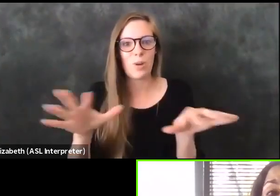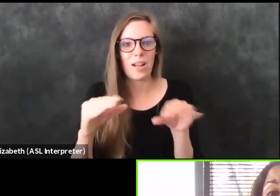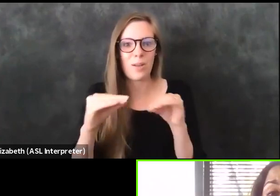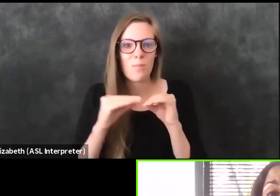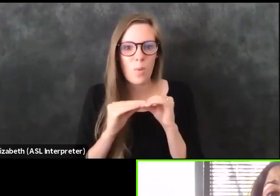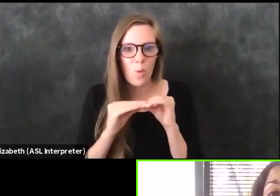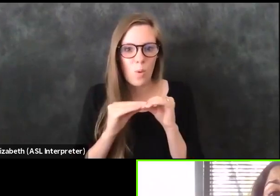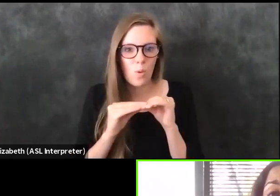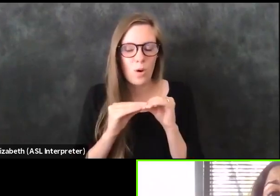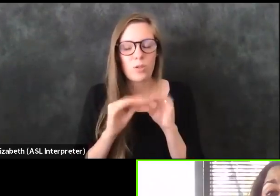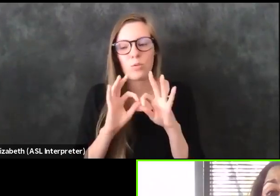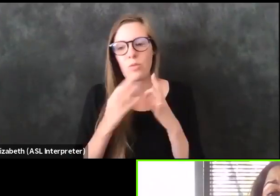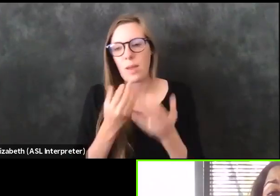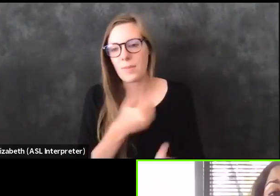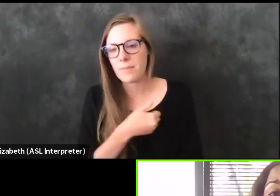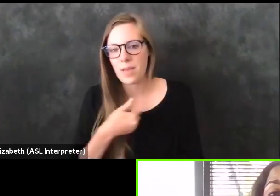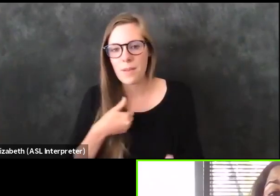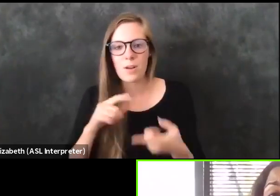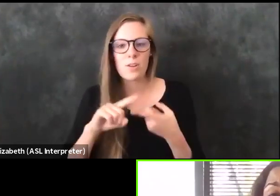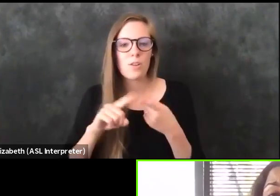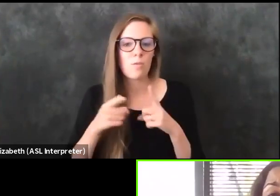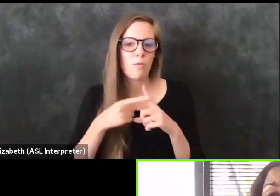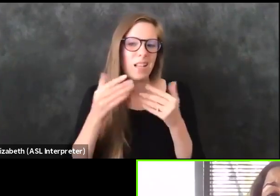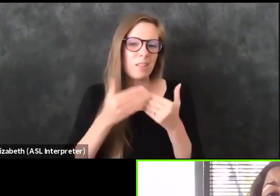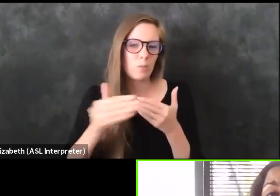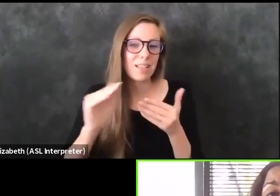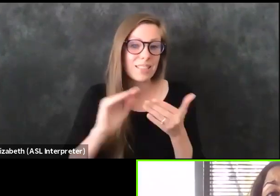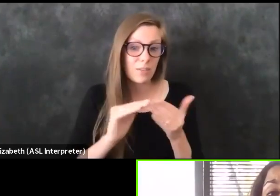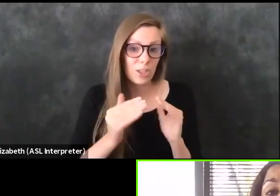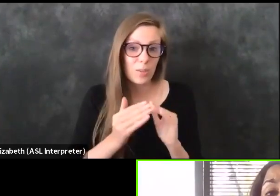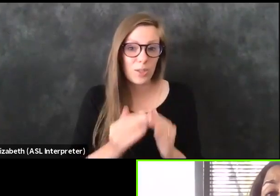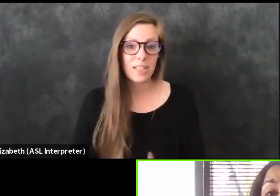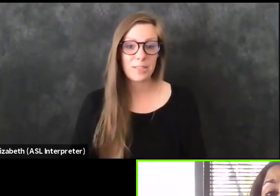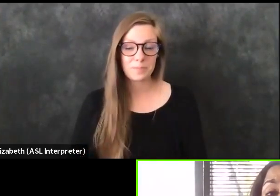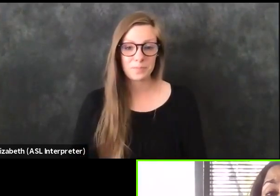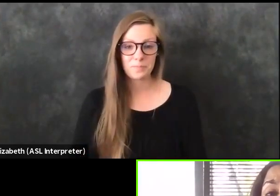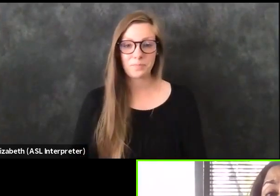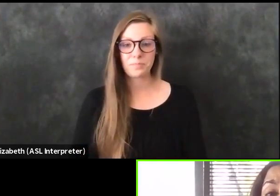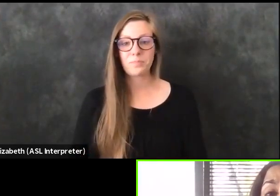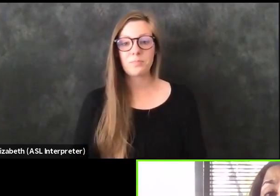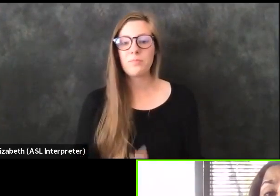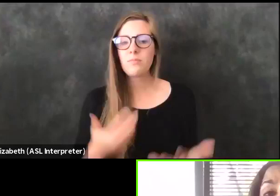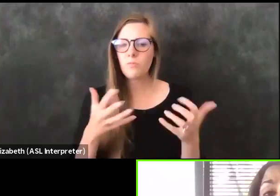family members, friends or the rest of the community. Therefore, we want to remind everyone that